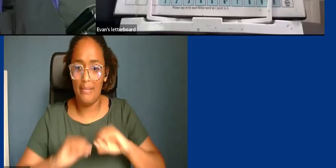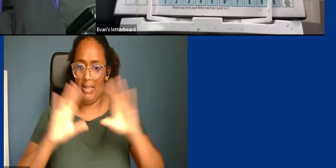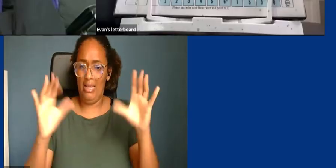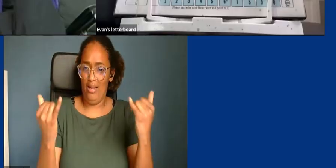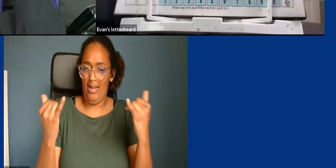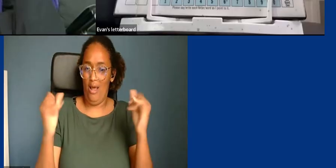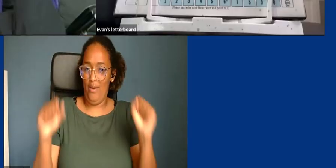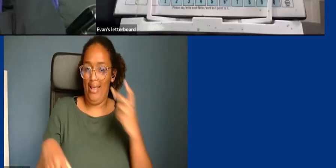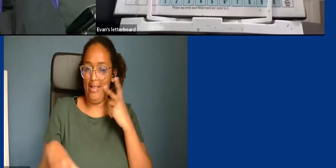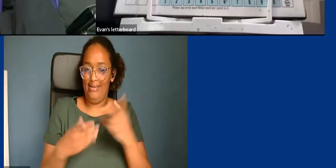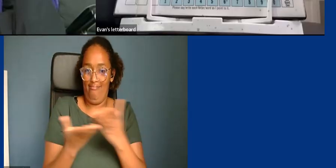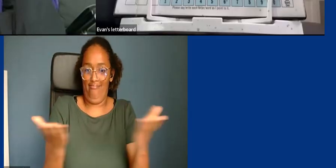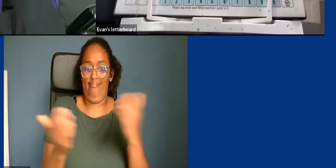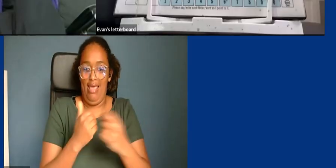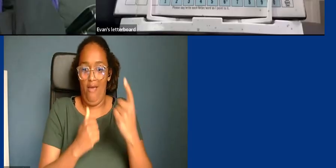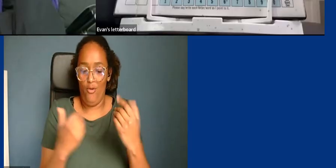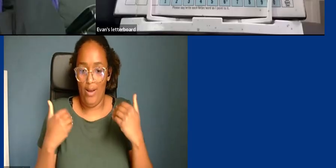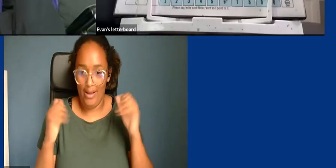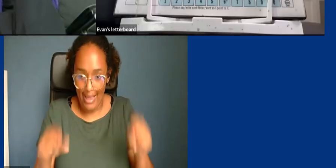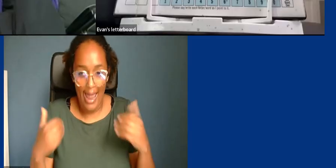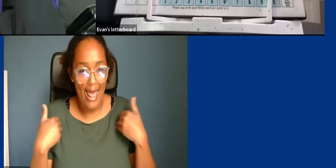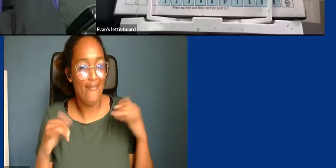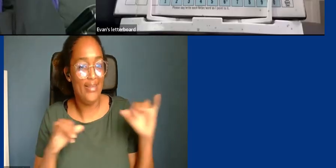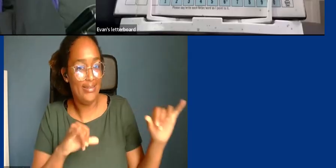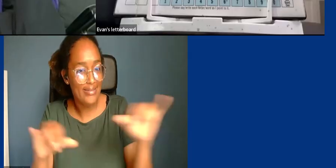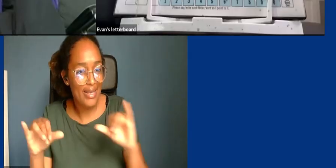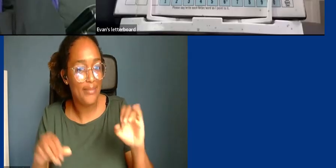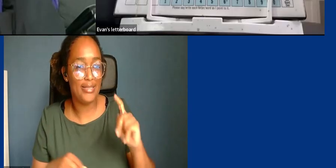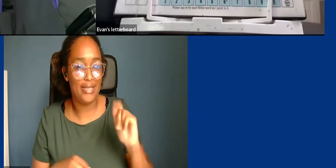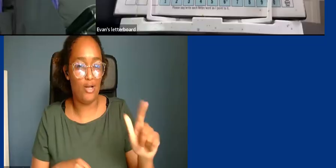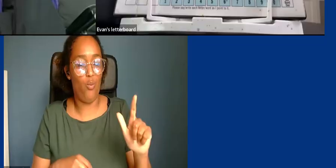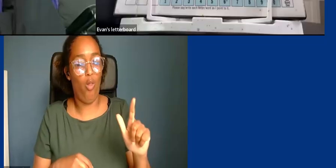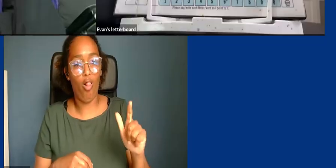in the documentary Cerebral Palsy and Sex from 2005.